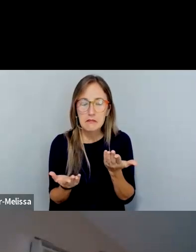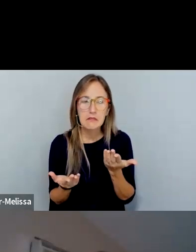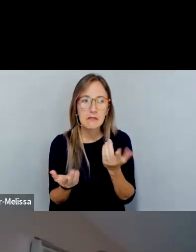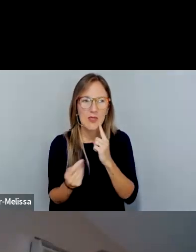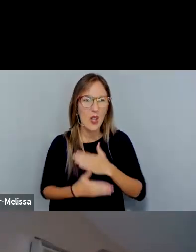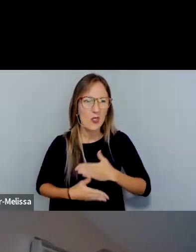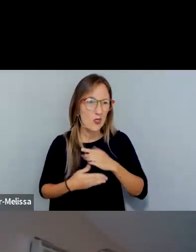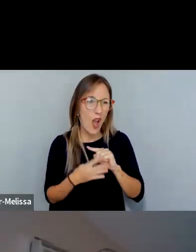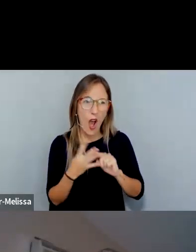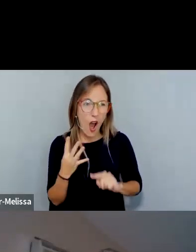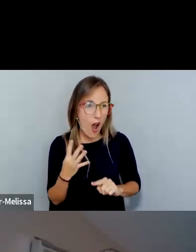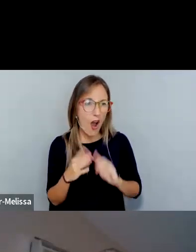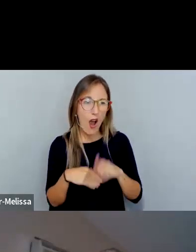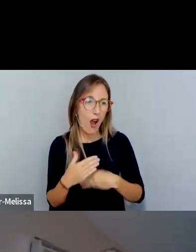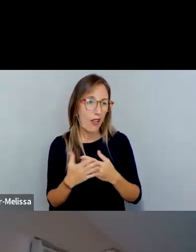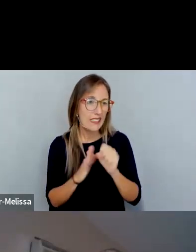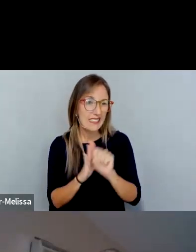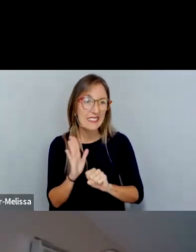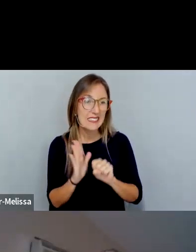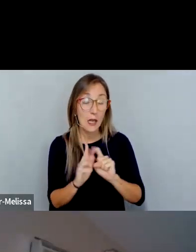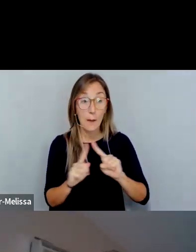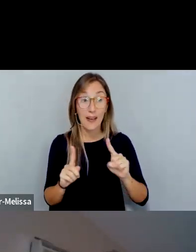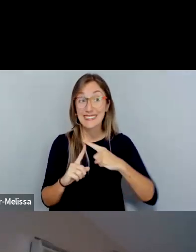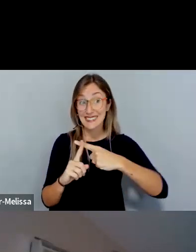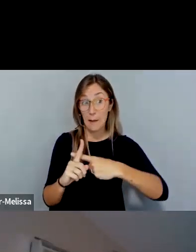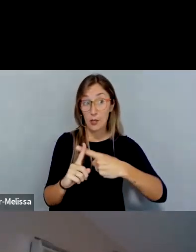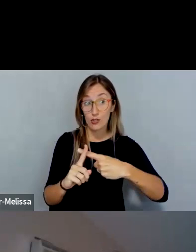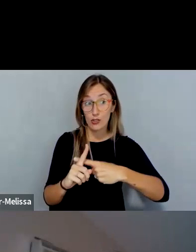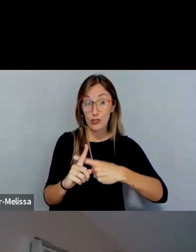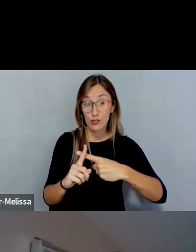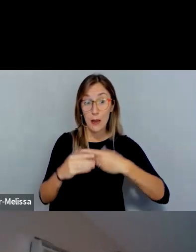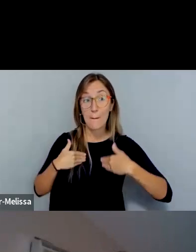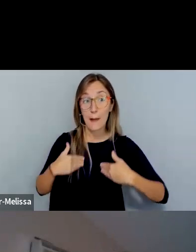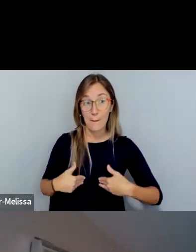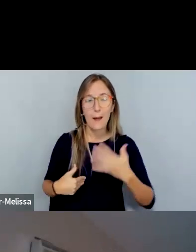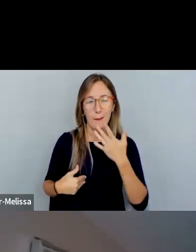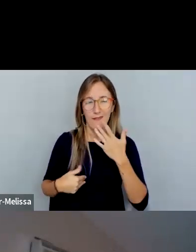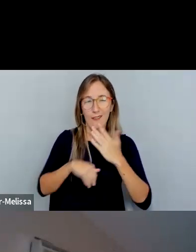Massachusetts. I think my body's favorite season is fall but I don't know